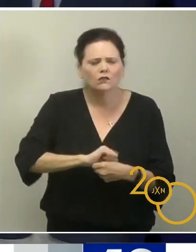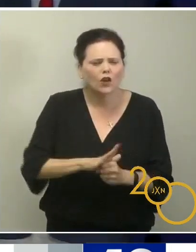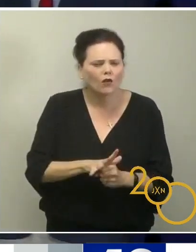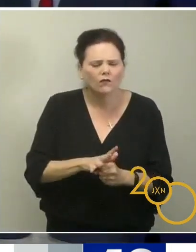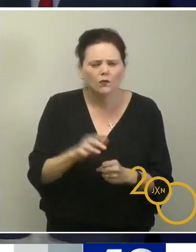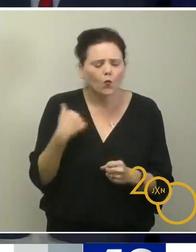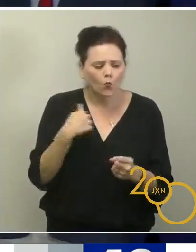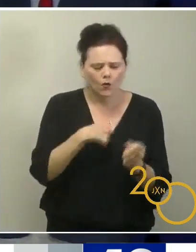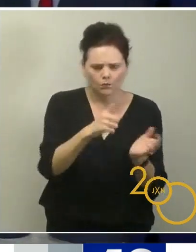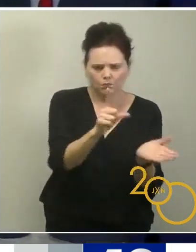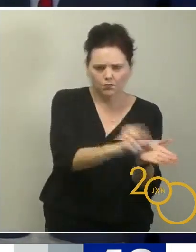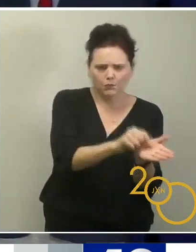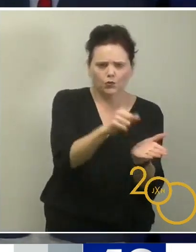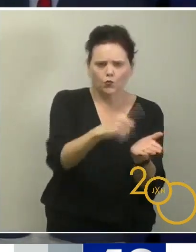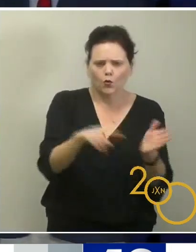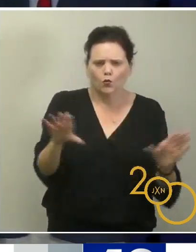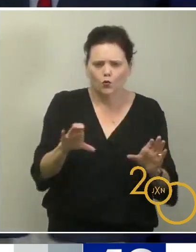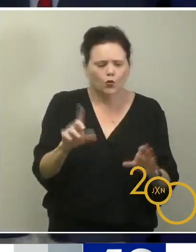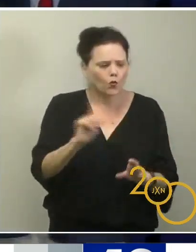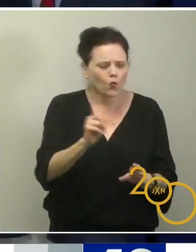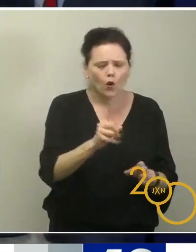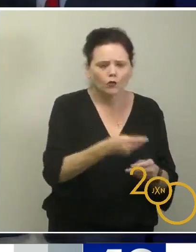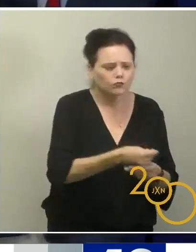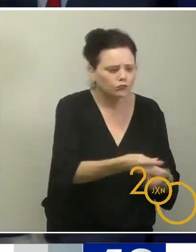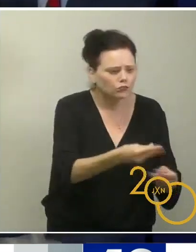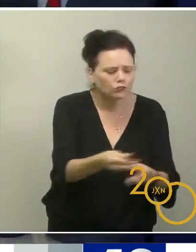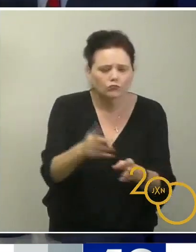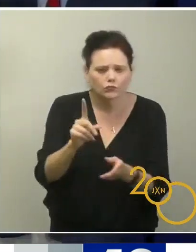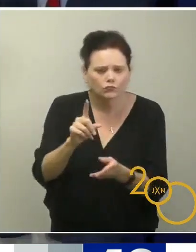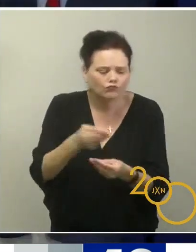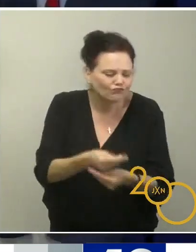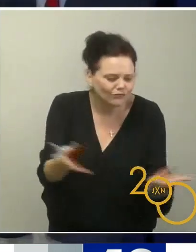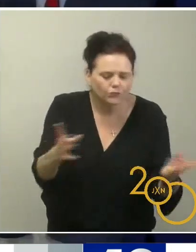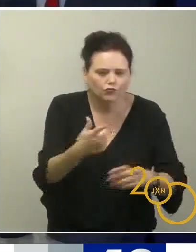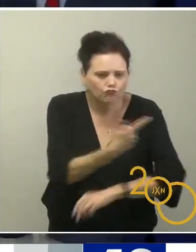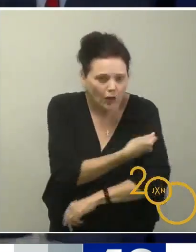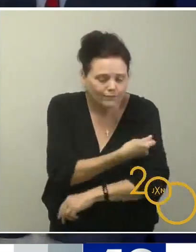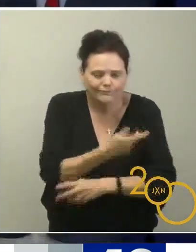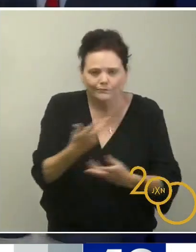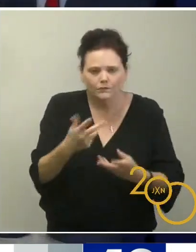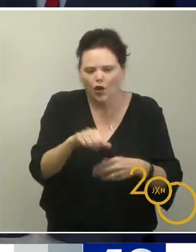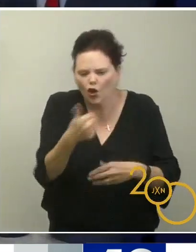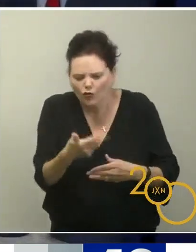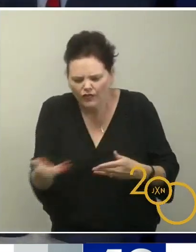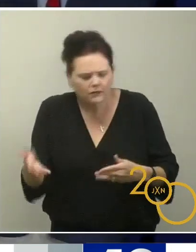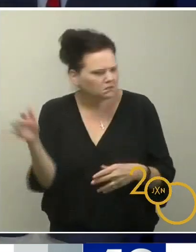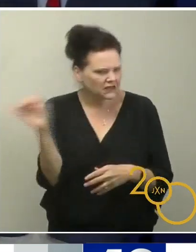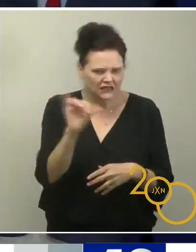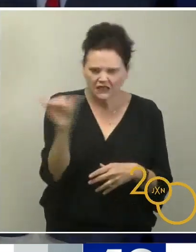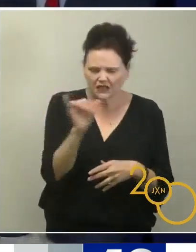ON A DAILY BASIS AND CONTINUE TO HIM ABOUT THE PROGRESS. SAME THING WE DID WITH COVID. WE PUBLISHED WHAT WE DID.